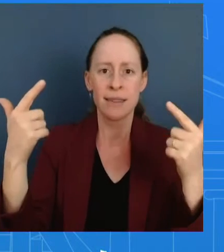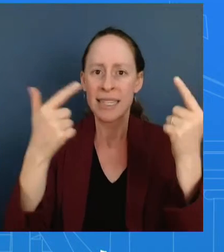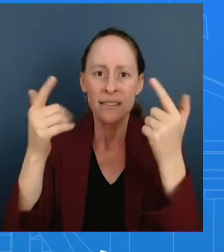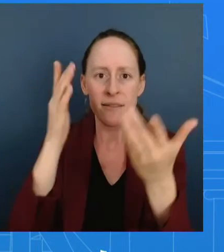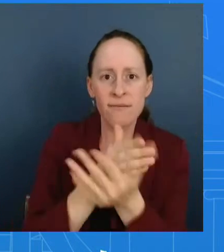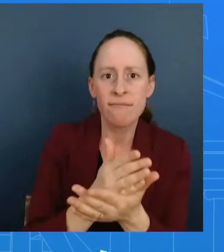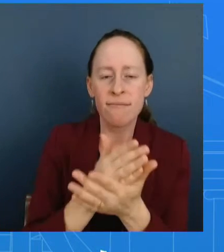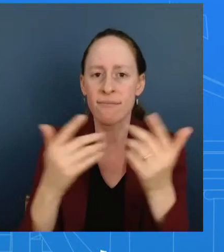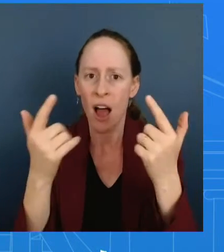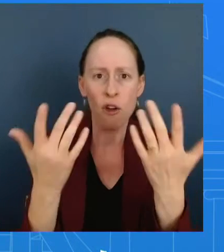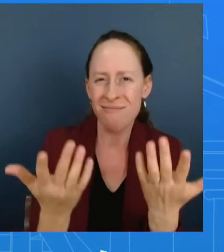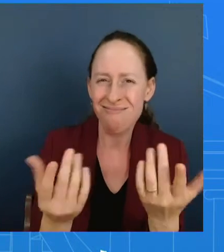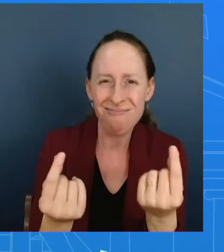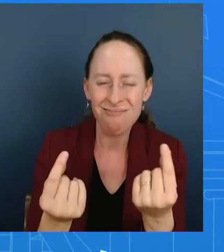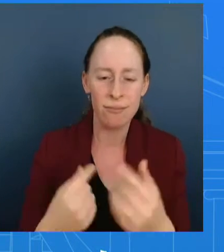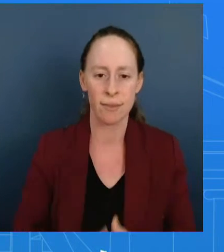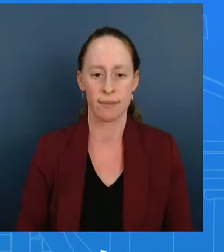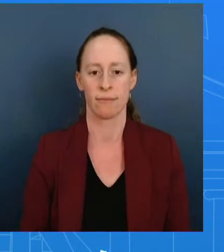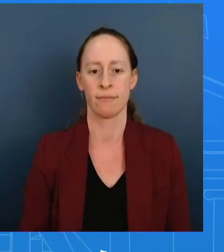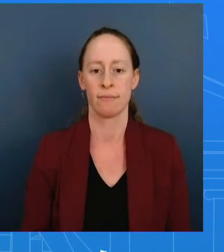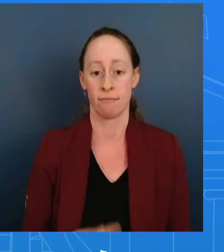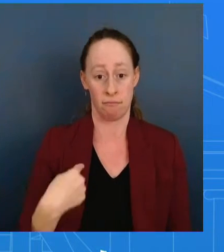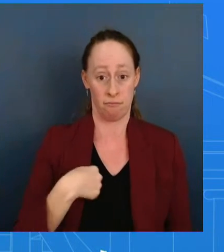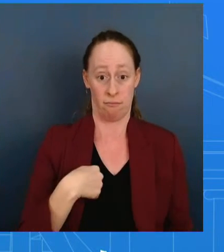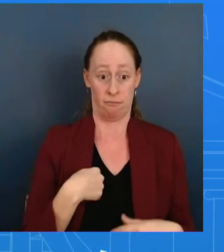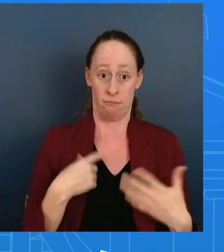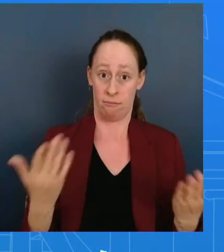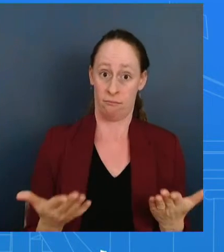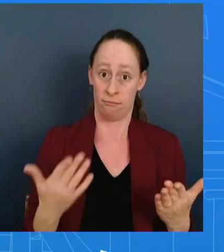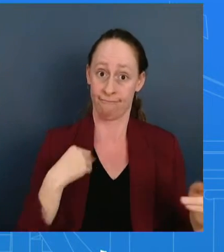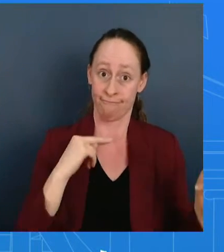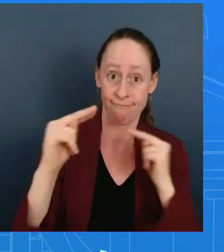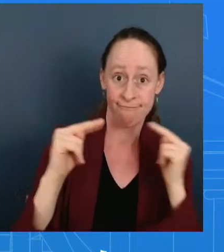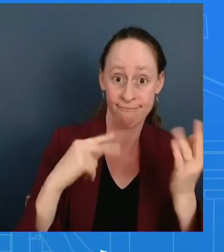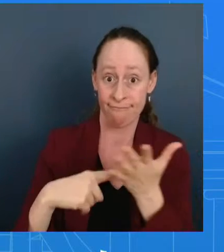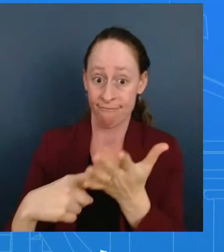As you know, we have a team in Cairo right now that includes Brett McGurk and the director of the CIA.